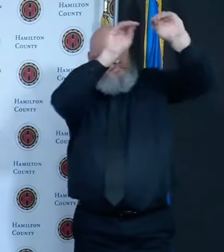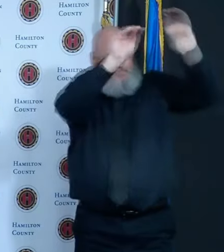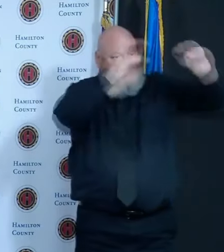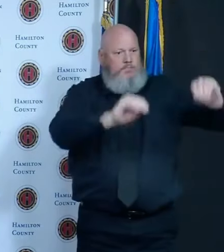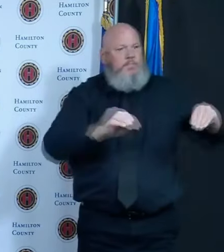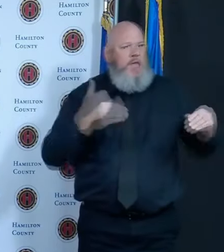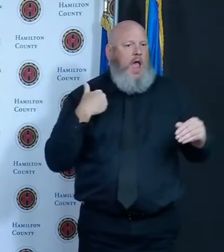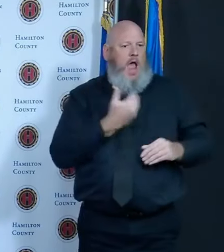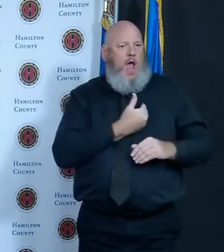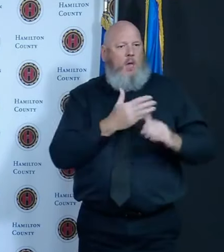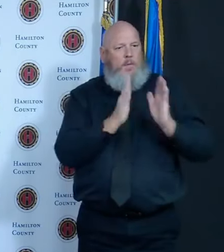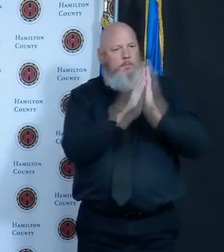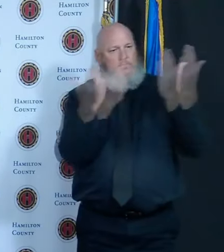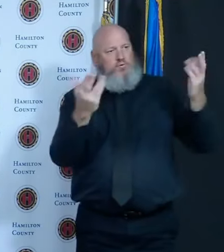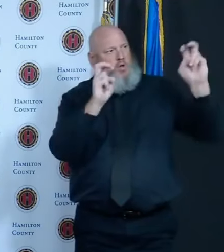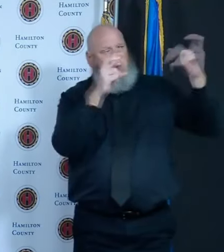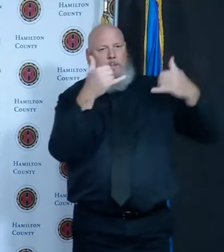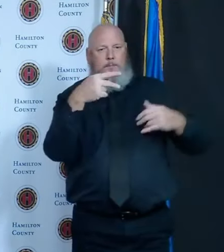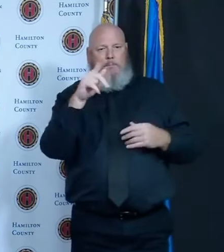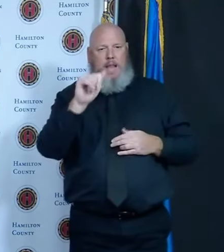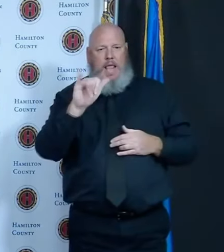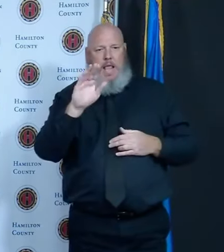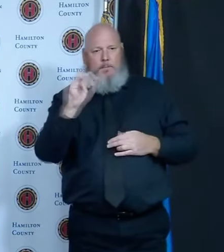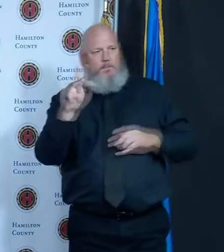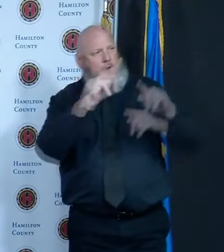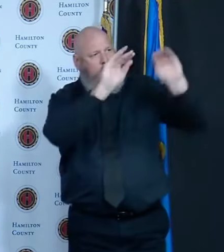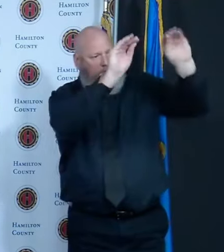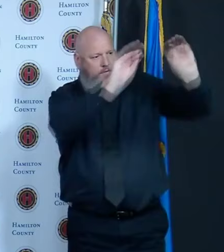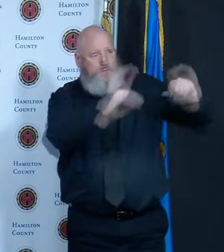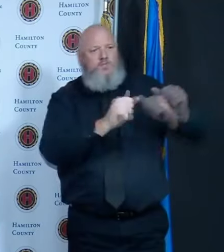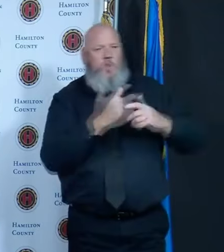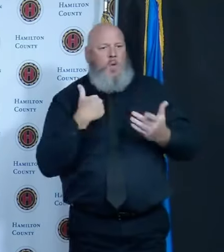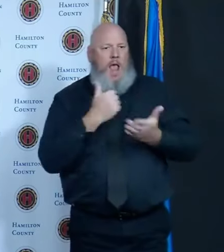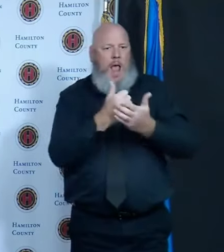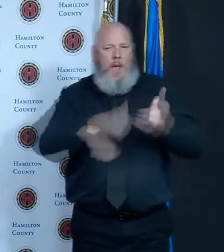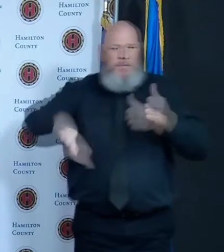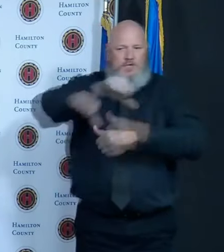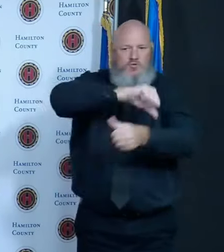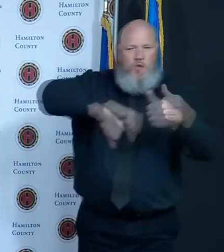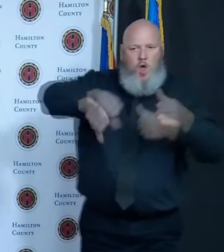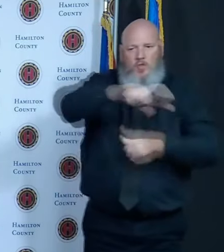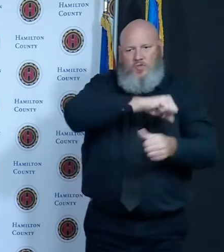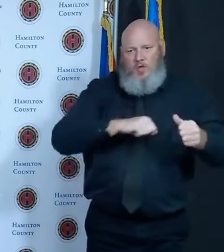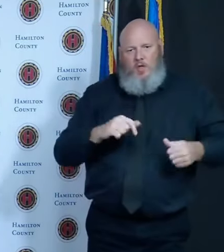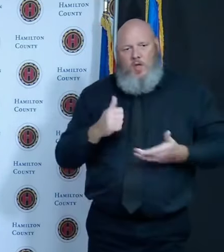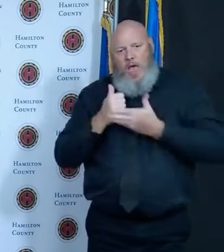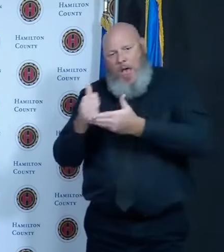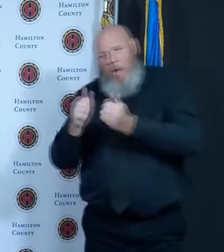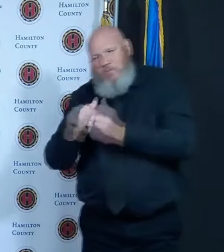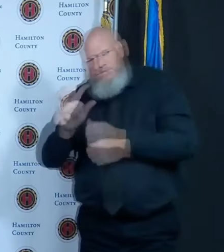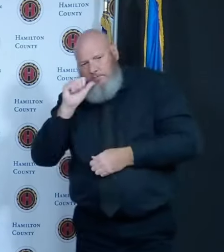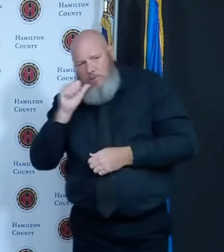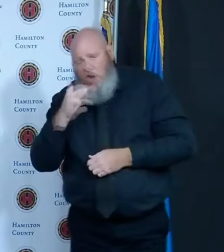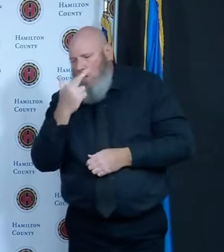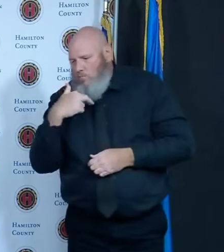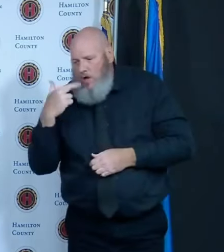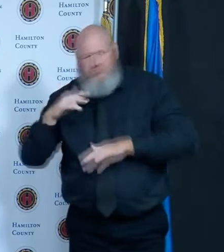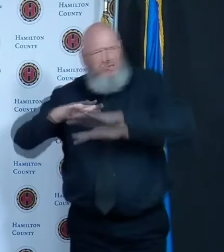industry playbooks on our website listed that are will be coming out in the in the coming days but there is an entire business center to help